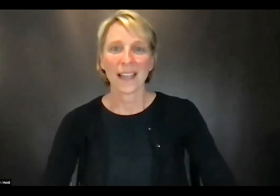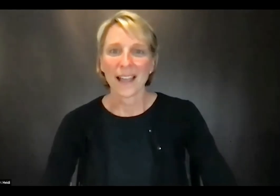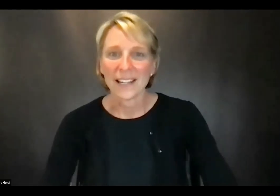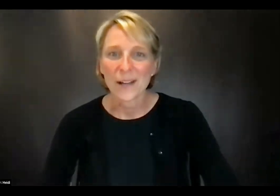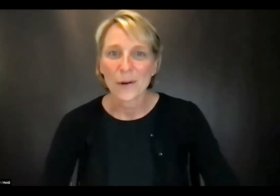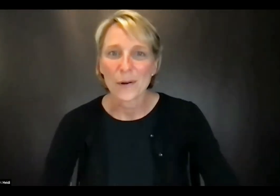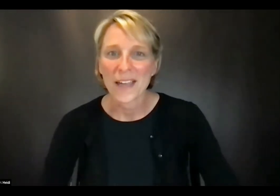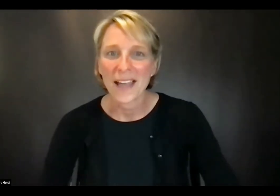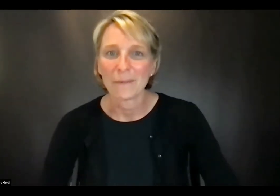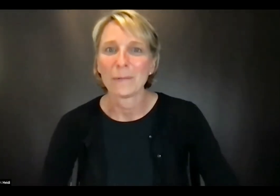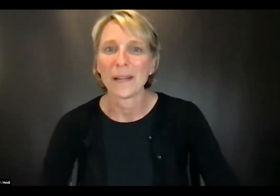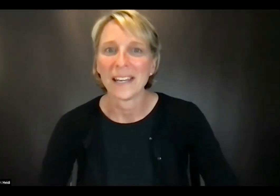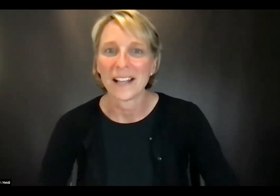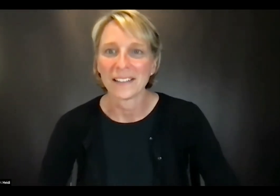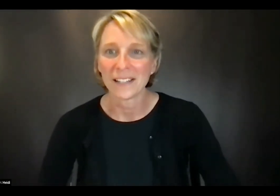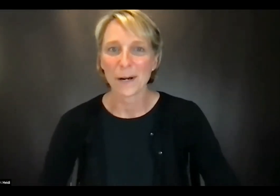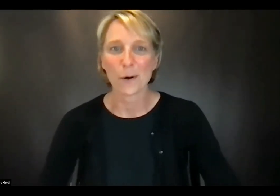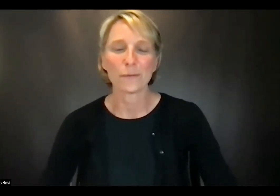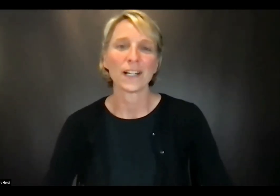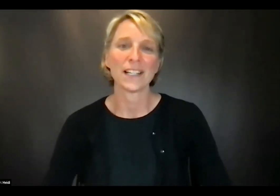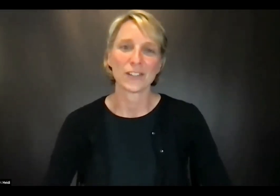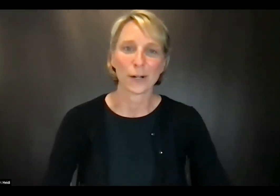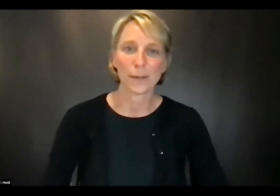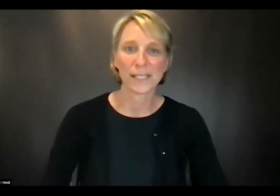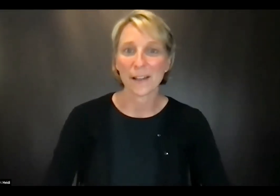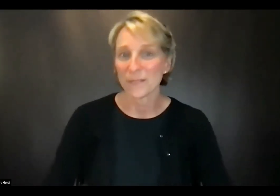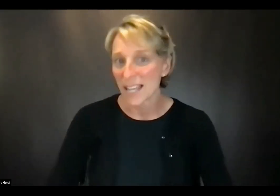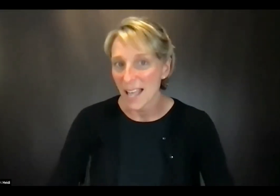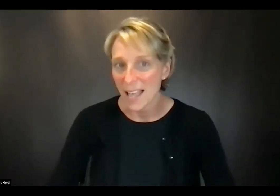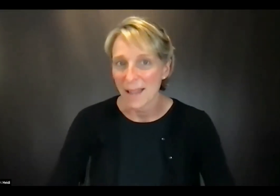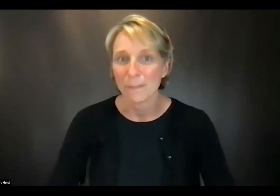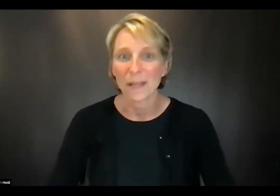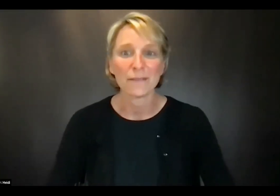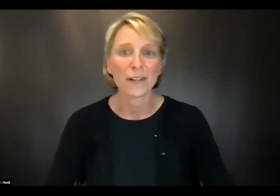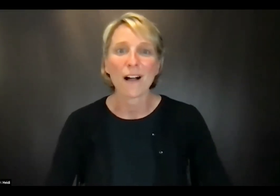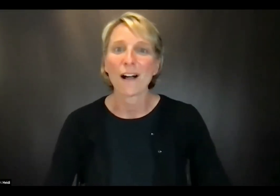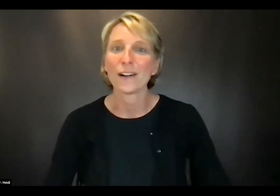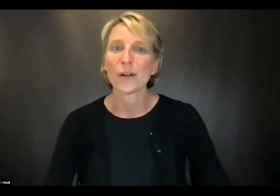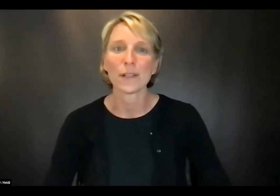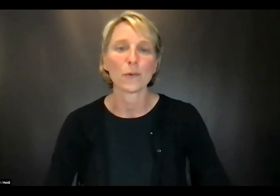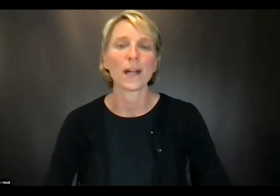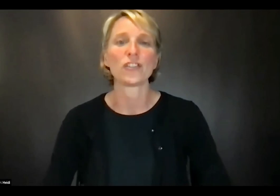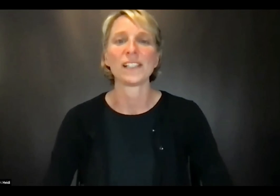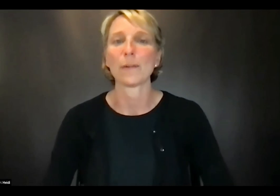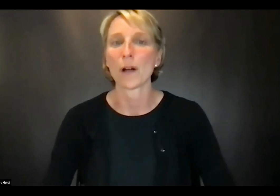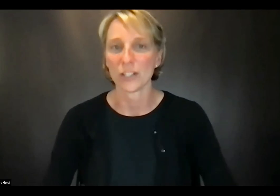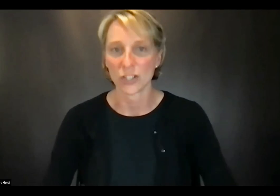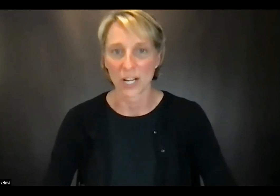I know that we went a little bit over in terms of time, but if there are no other questions I want to share: